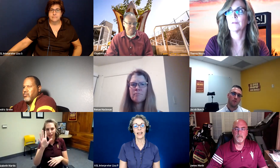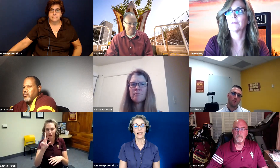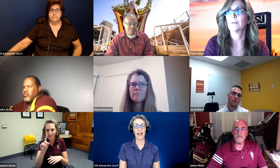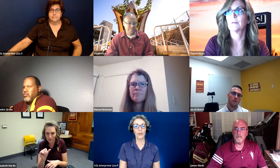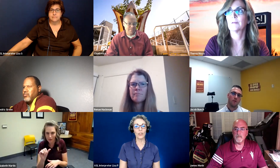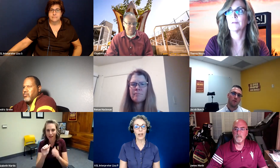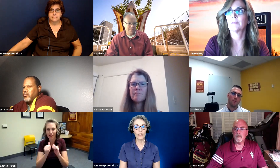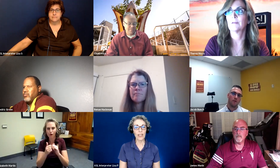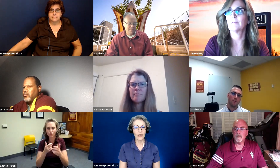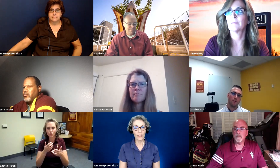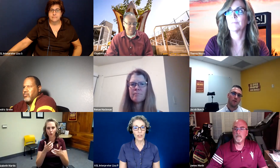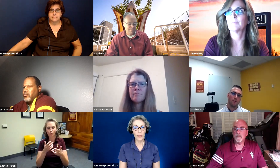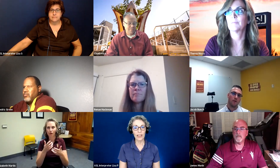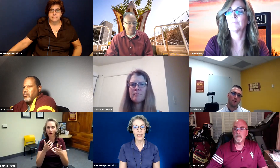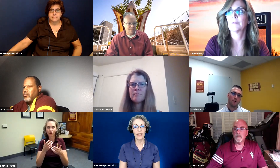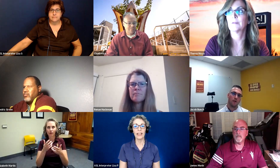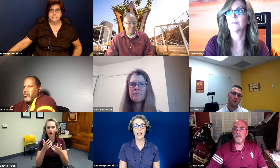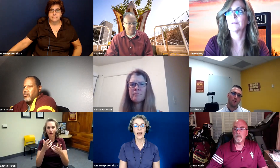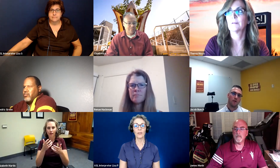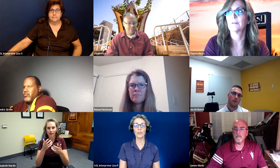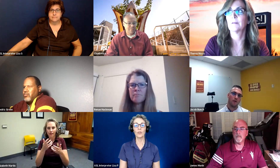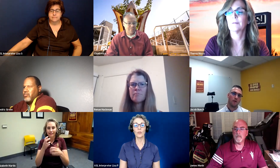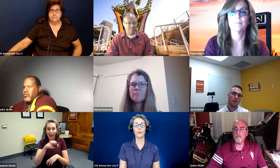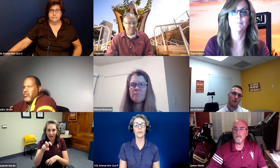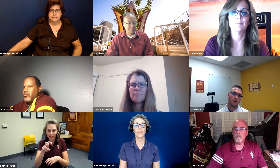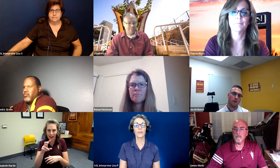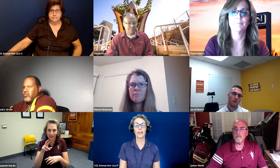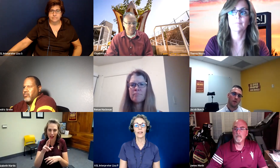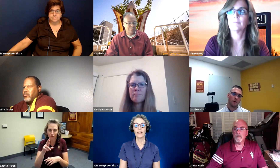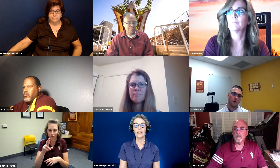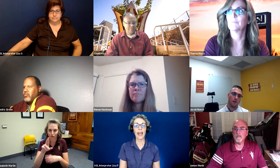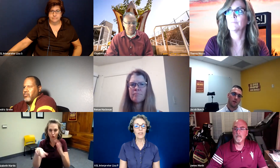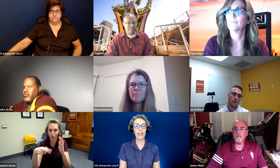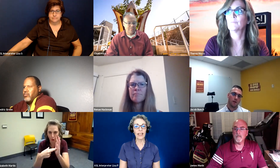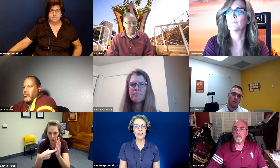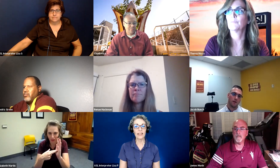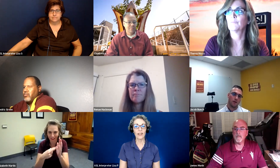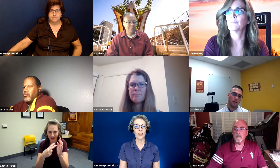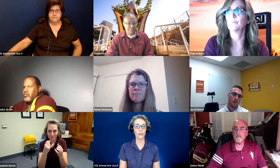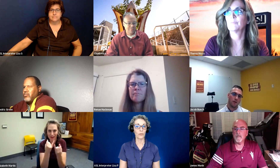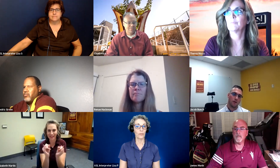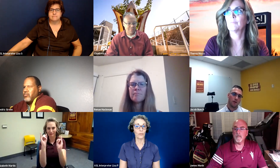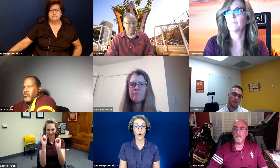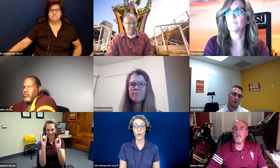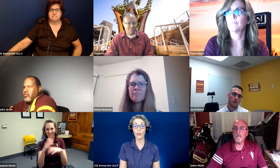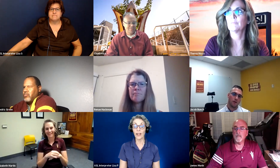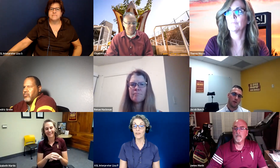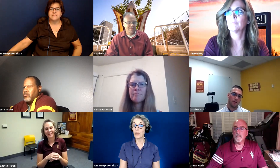and how to understand their disability, how to navigate the role of being independent.